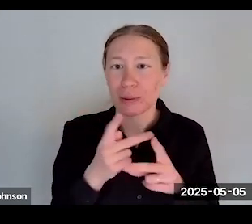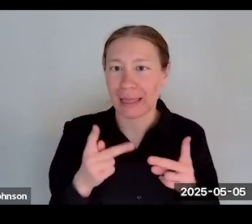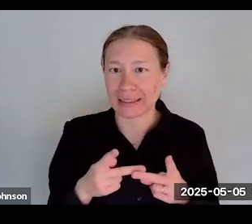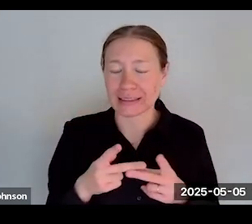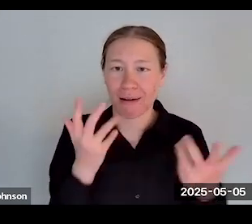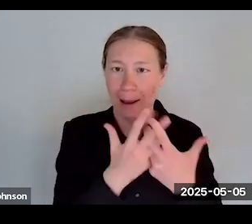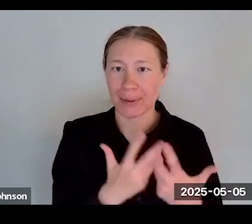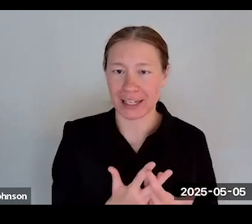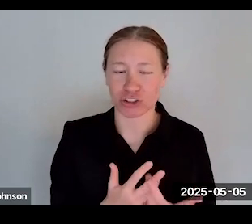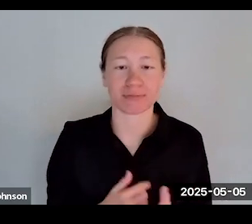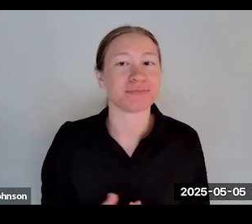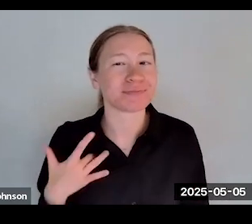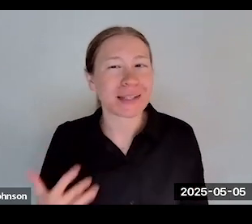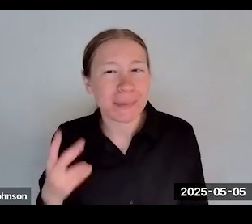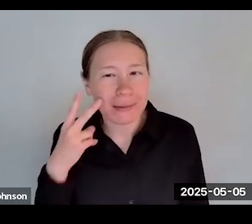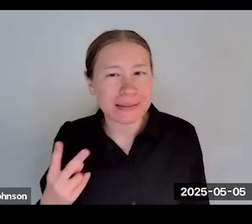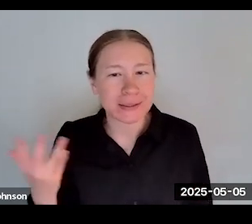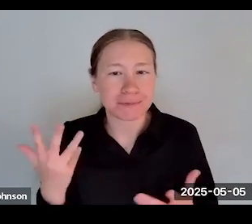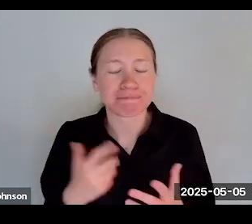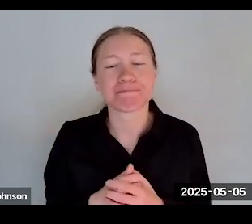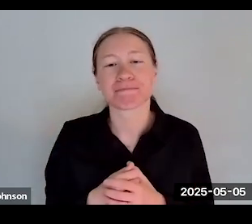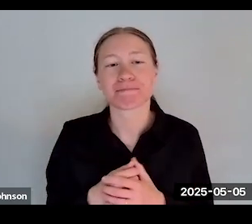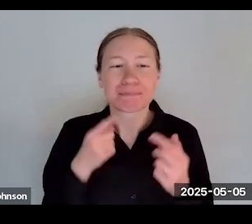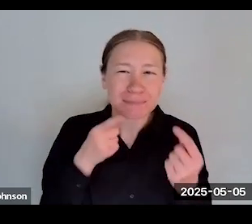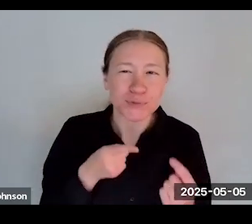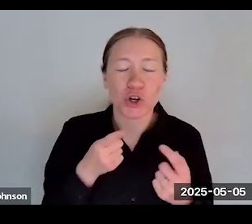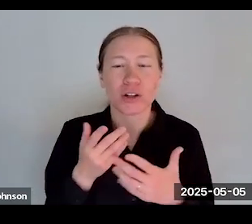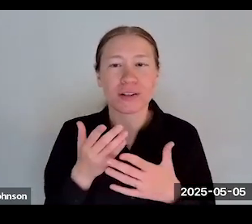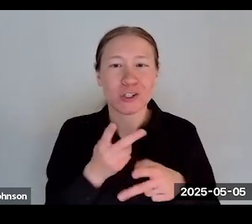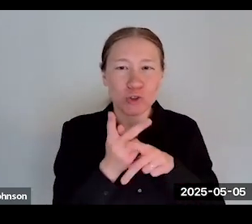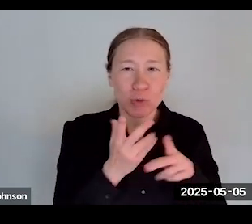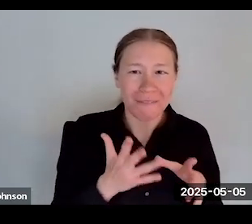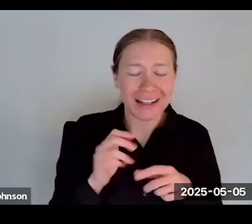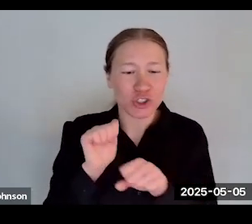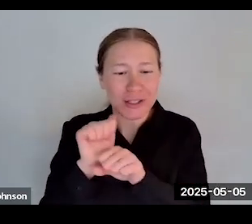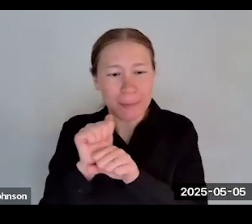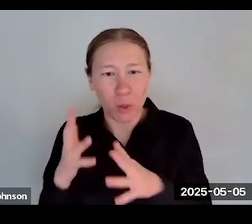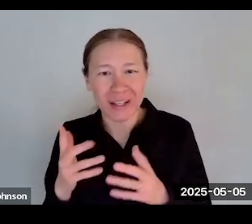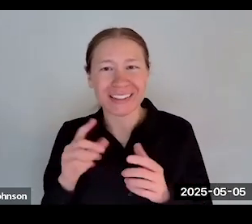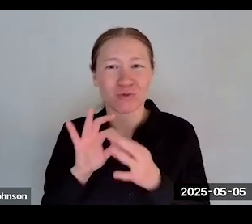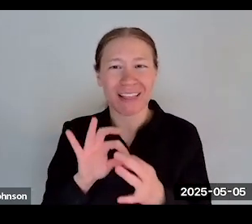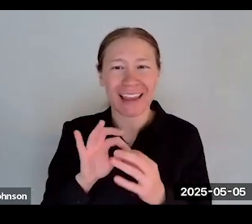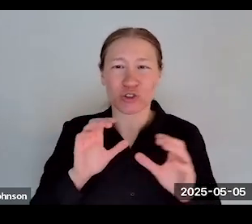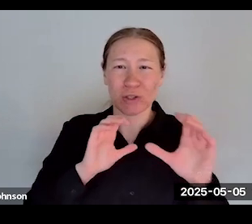What we typically see is difficulty between supervisors and employees when it comes to communicating about accommodations